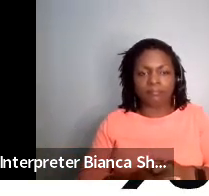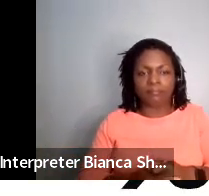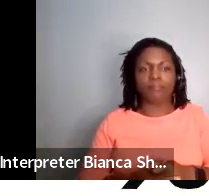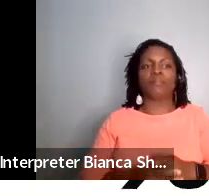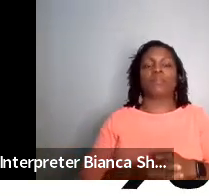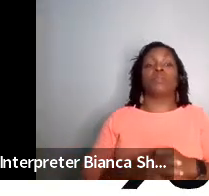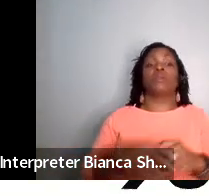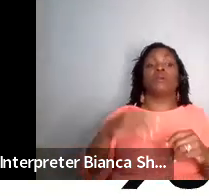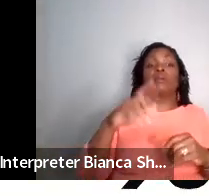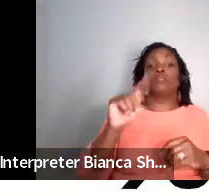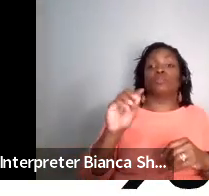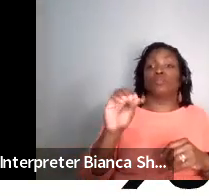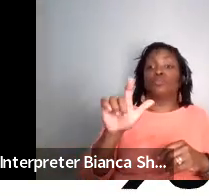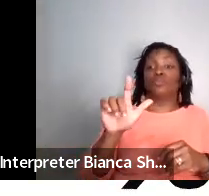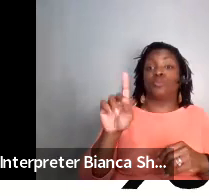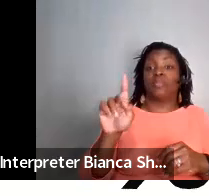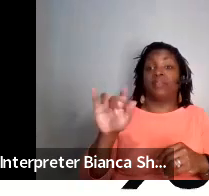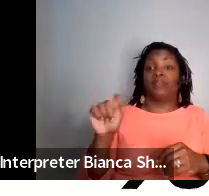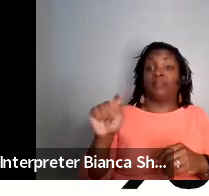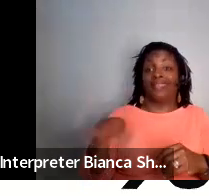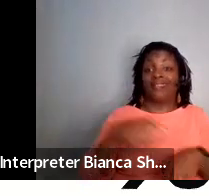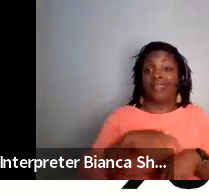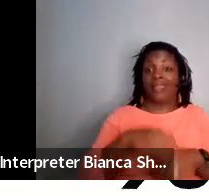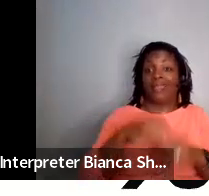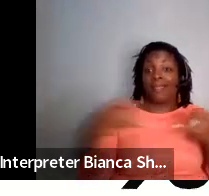And the toolkit Samsa toolkit timeline can lead to some website.